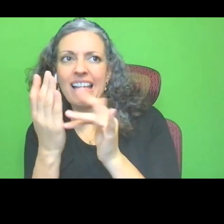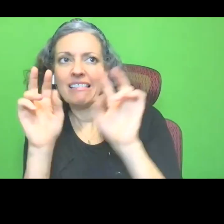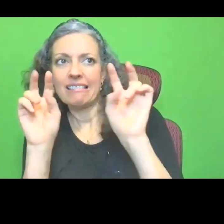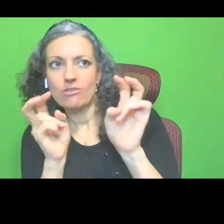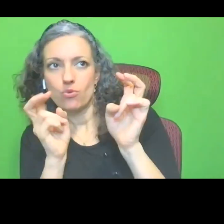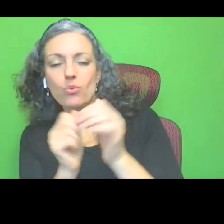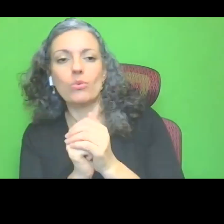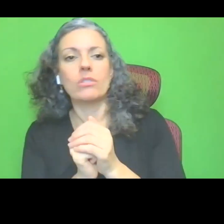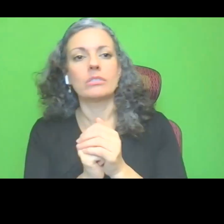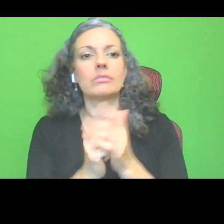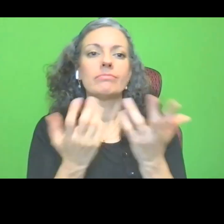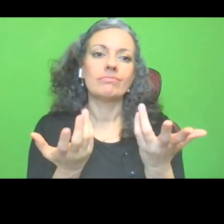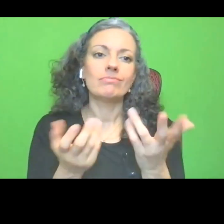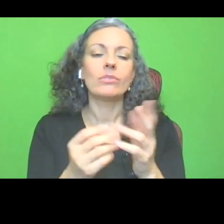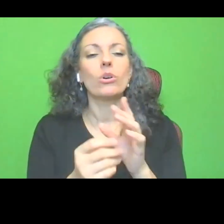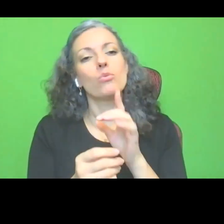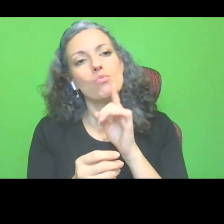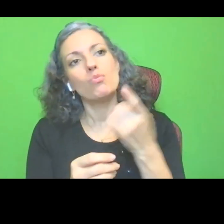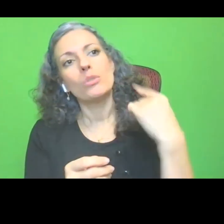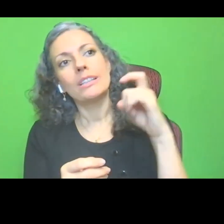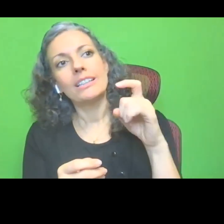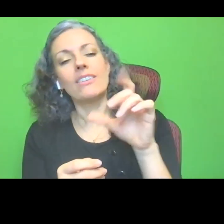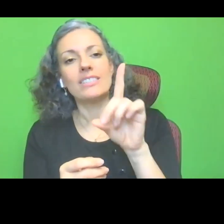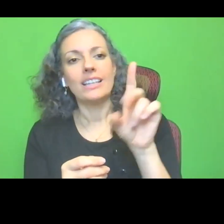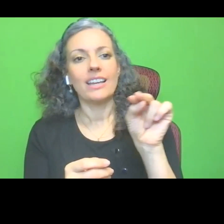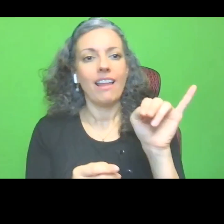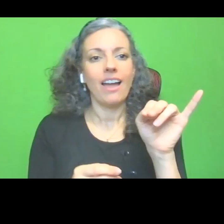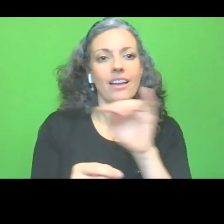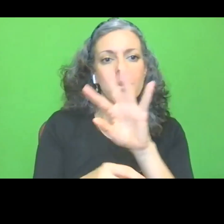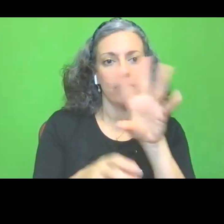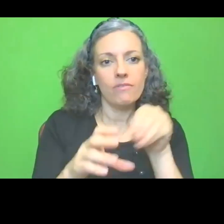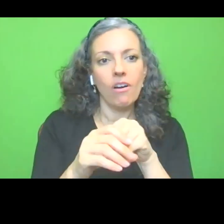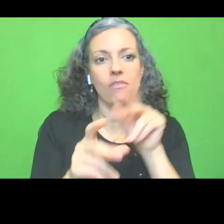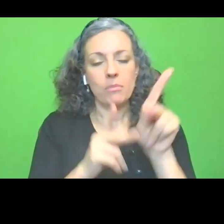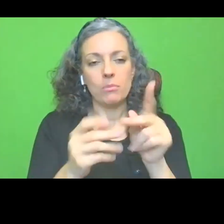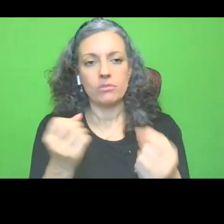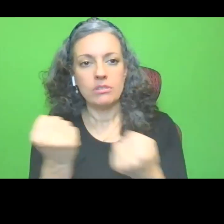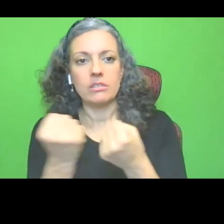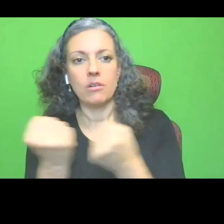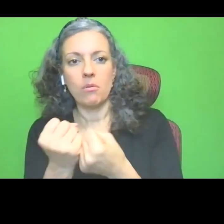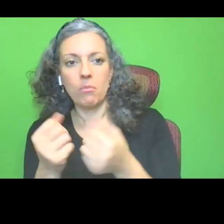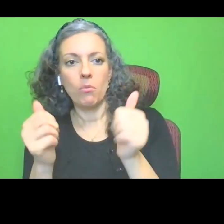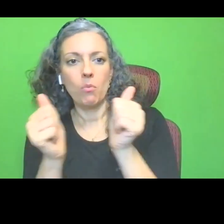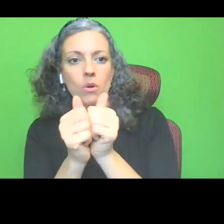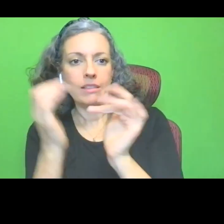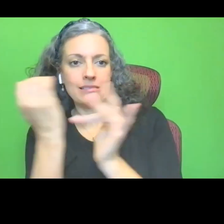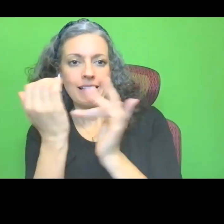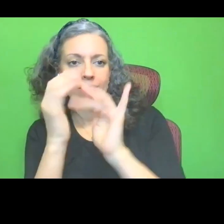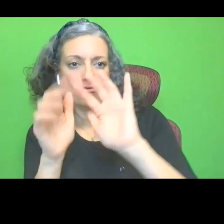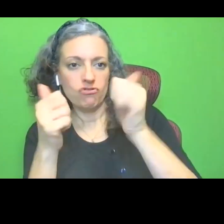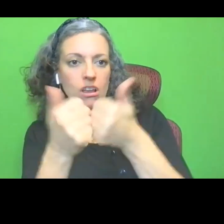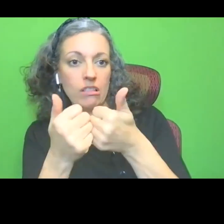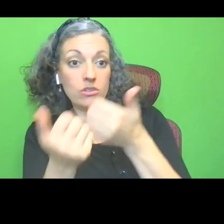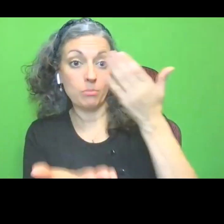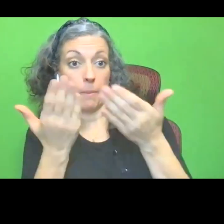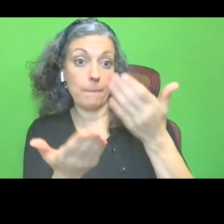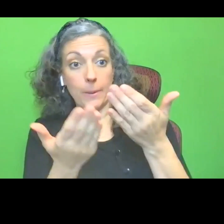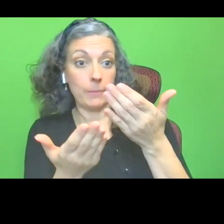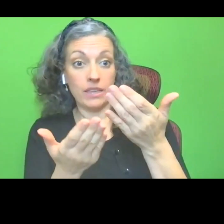And we need to have our DEI folks in to help us with these technology challenges, but they might be able to